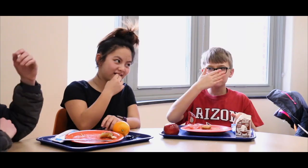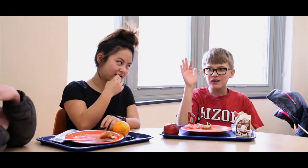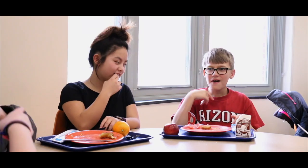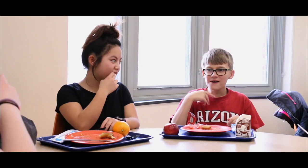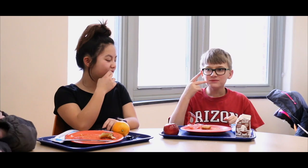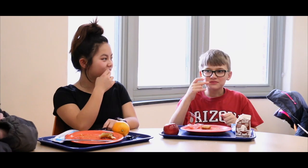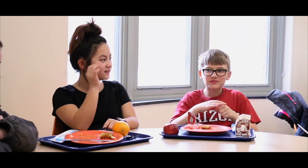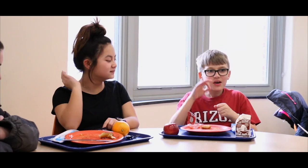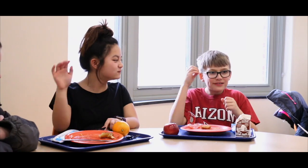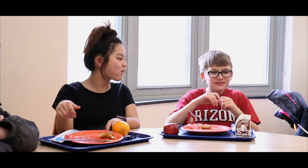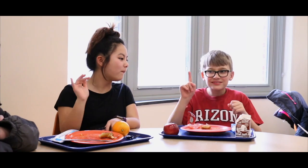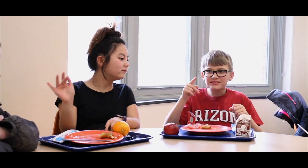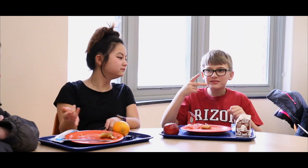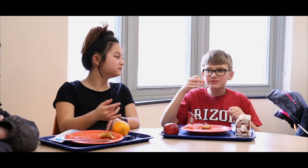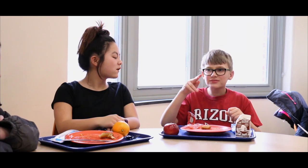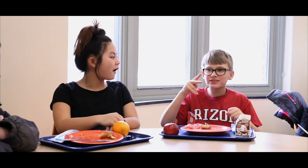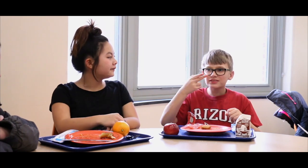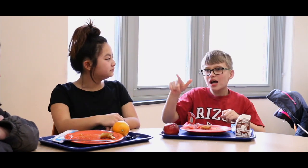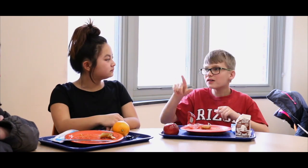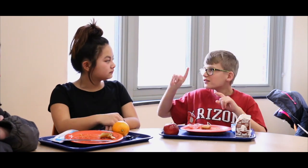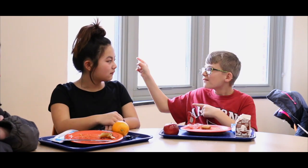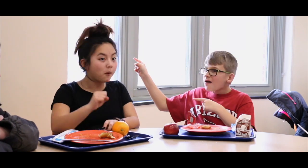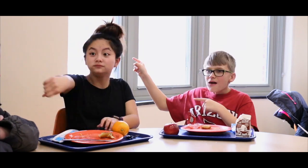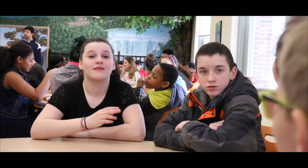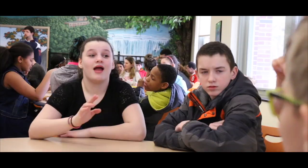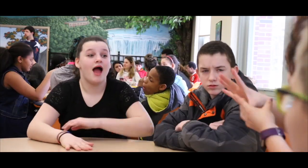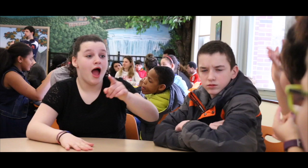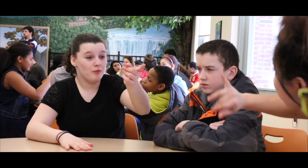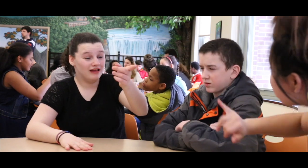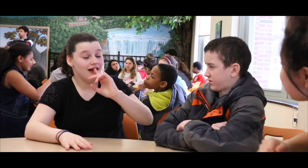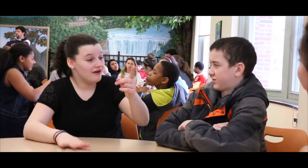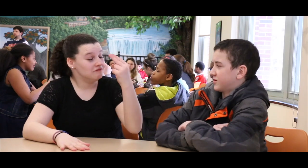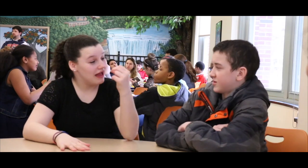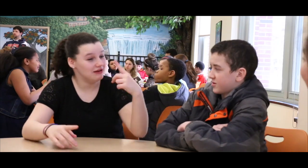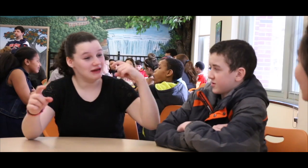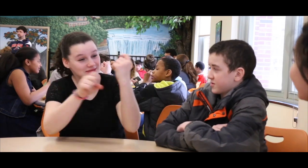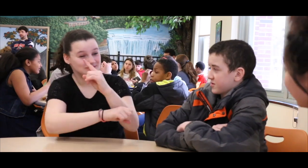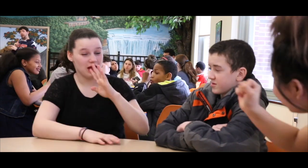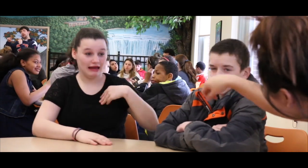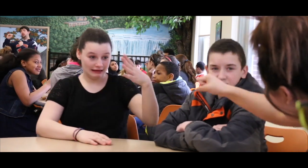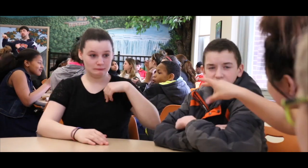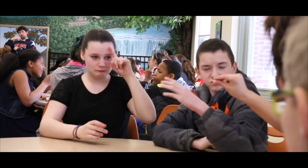You know, I saw a ghost in the Perkins Hall, over there. Yes, I saw it, too. You both are real funny! You are so whacked.